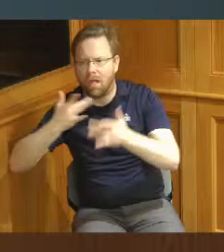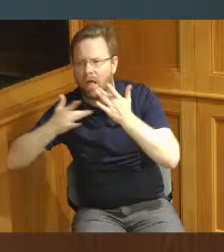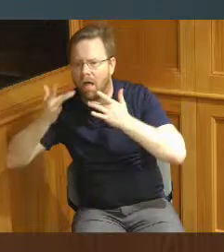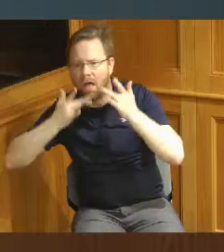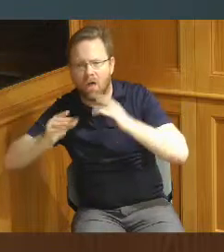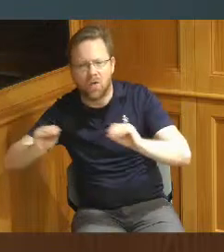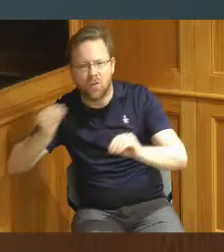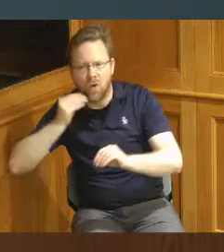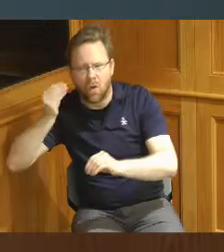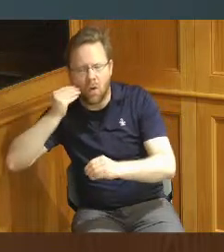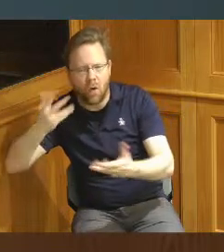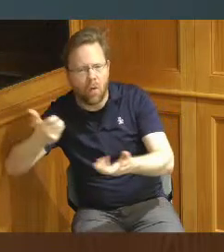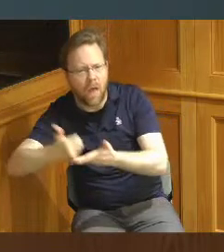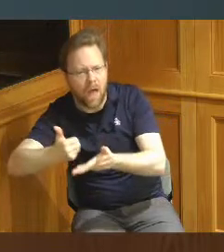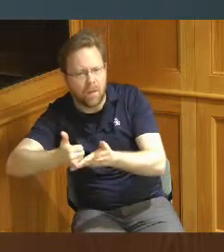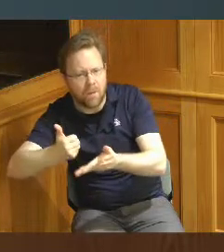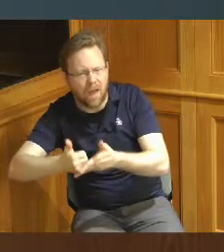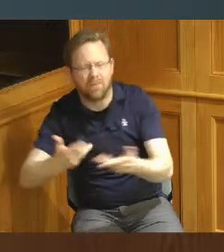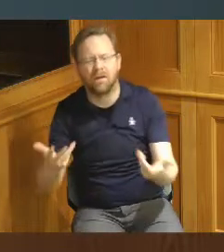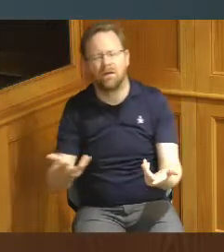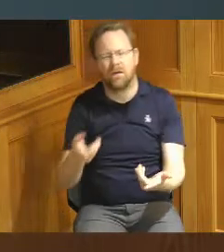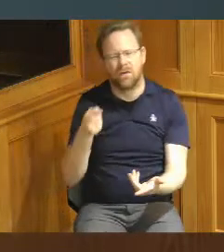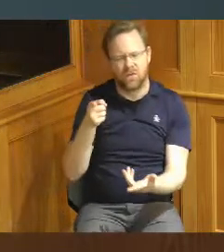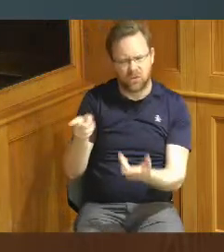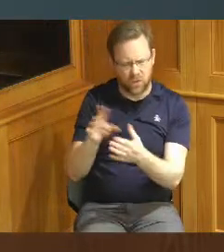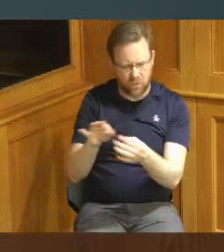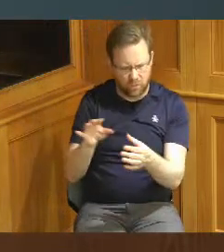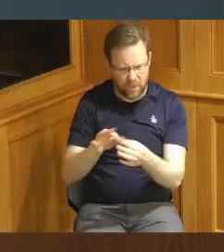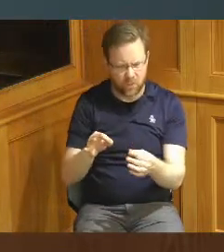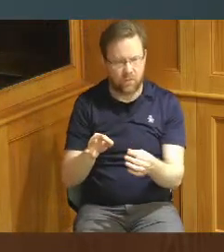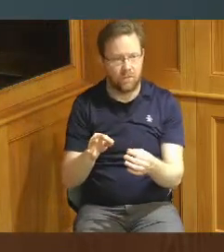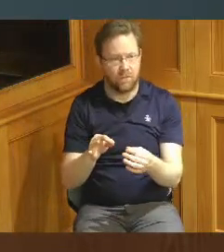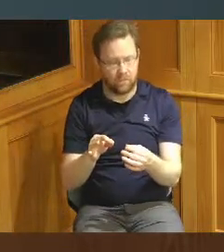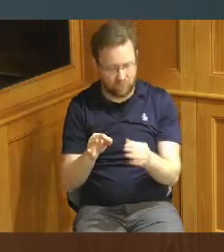programs for the county from a senior services perspective so to make the best use of these